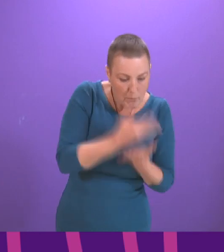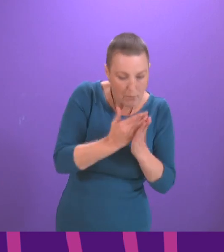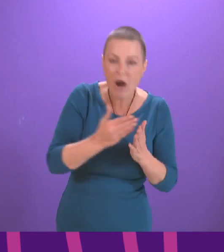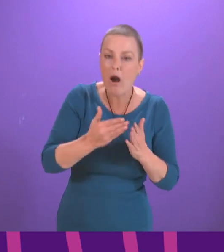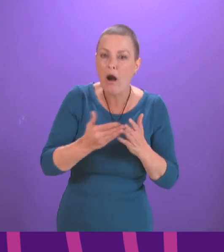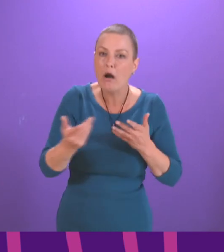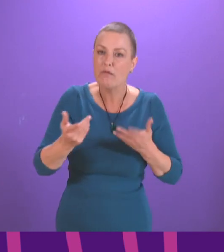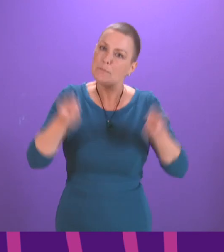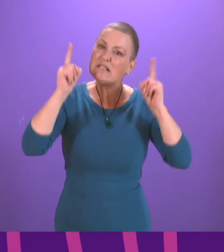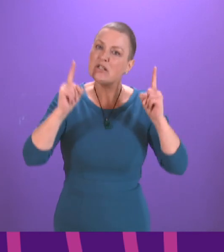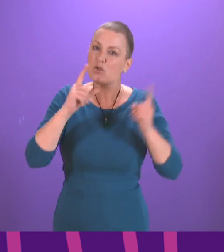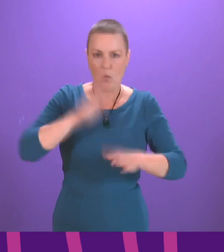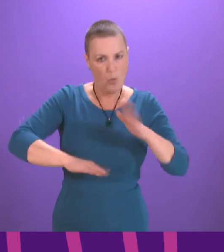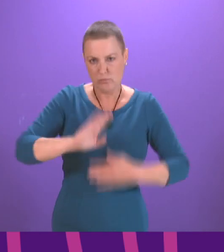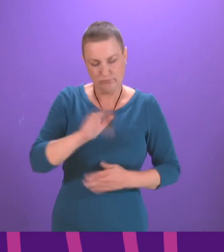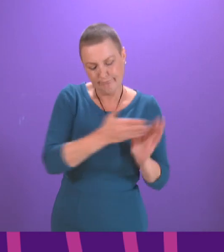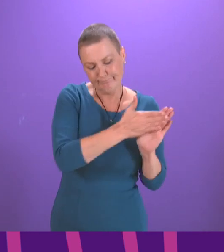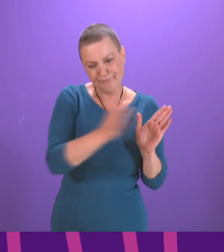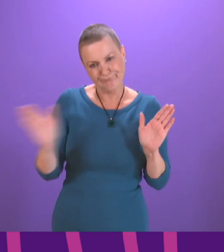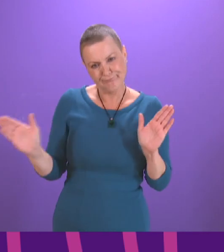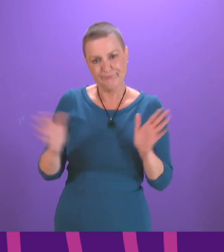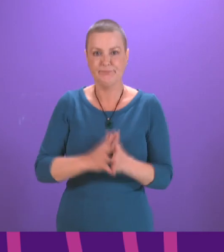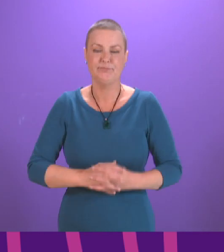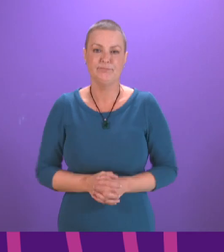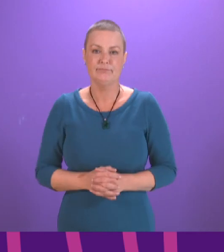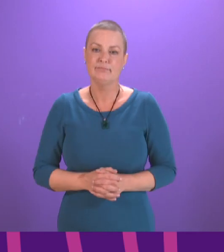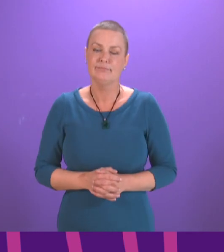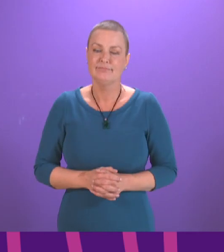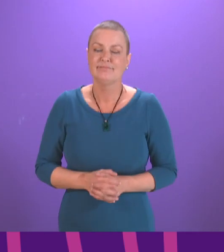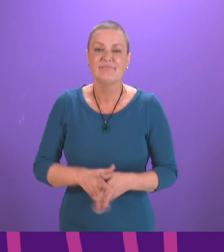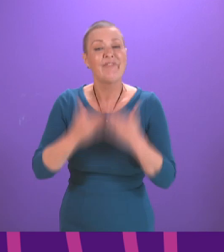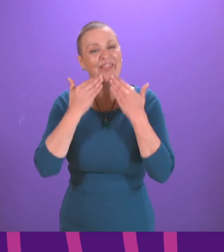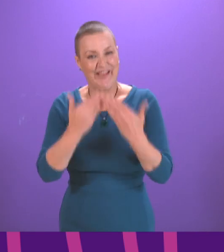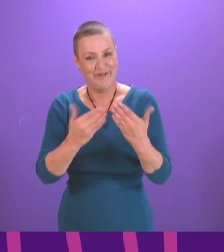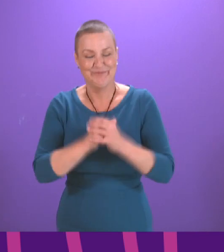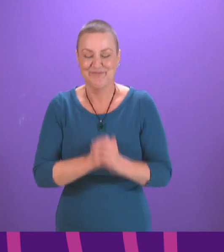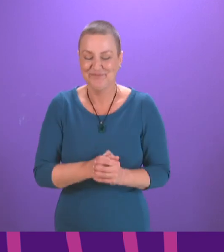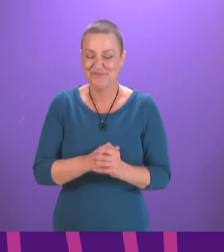Covid-19 Restrictions (Financial Support for Businesses) Colin Smyth (South Scotland) (Lab): There are many pubs across my region that